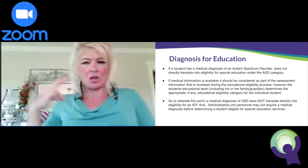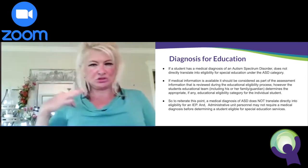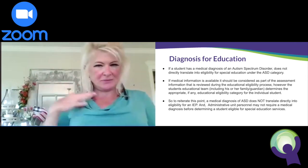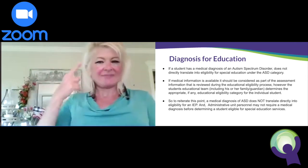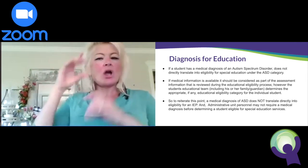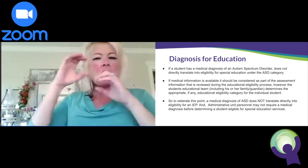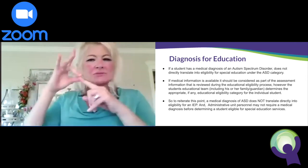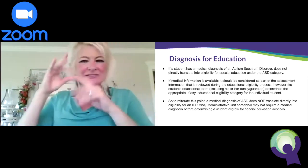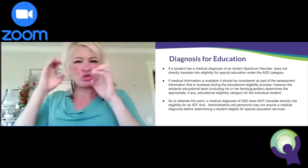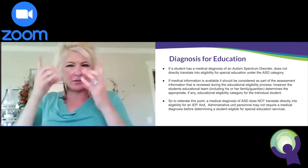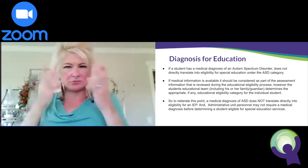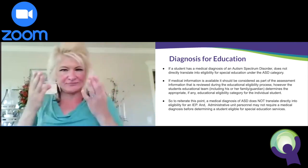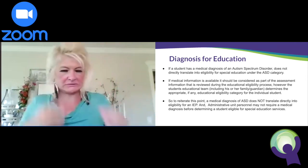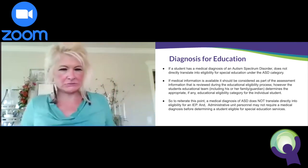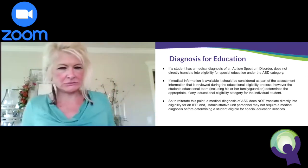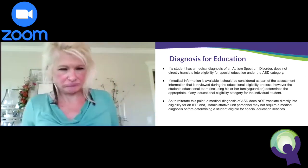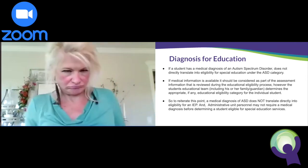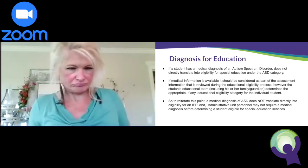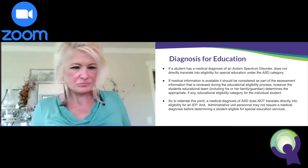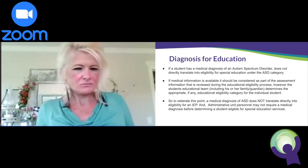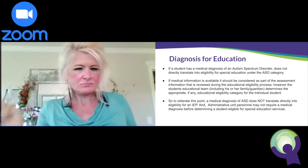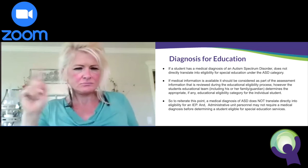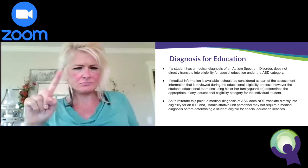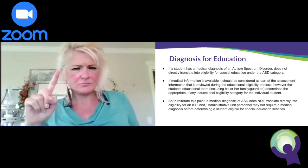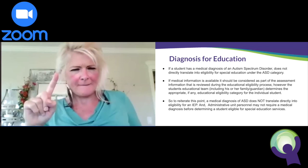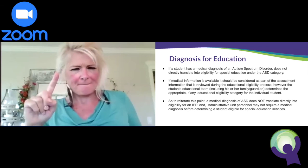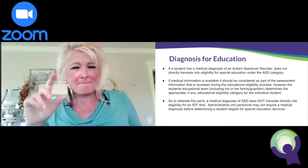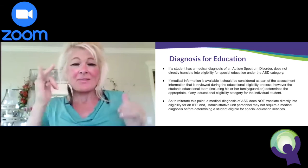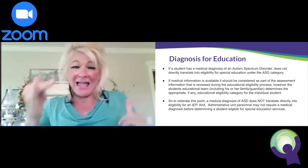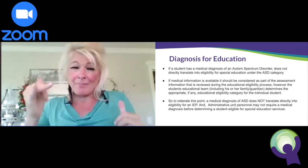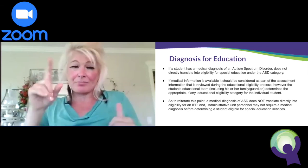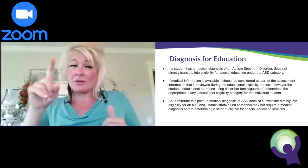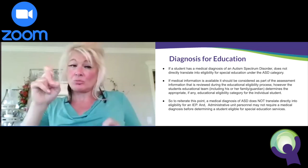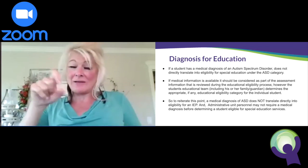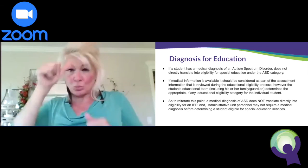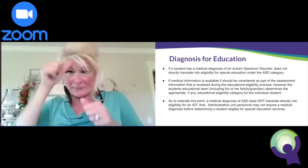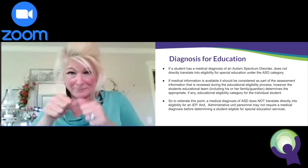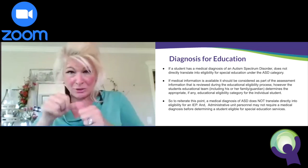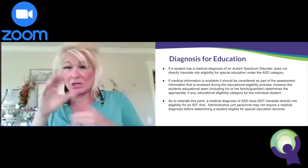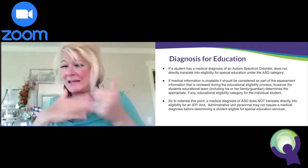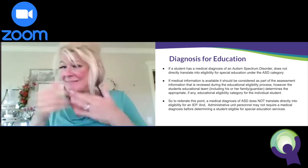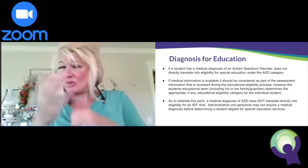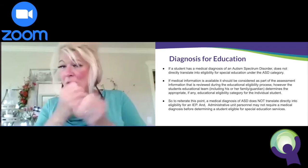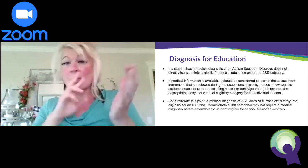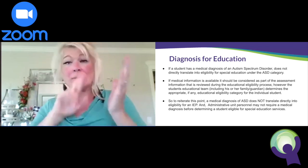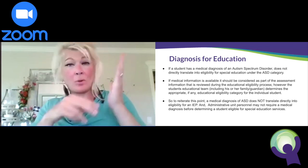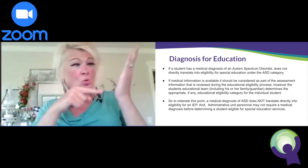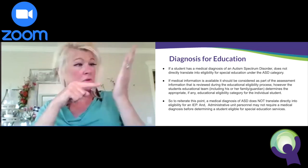but for eligibility for special education, that also does help. And just remember